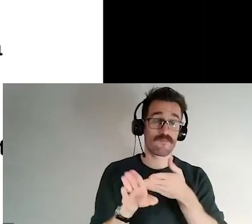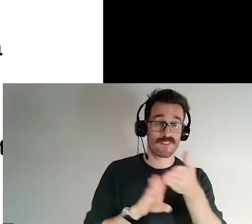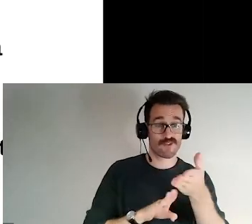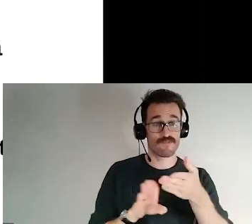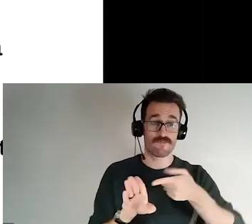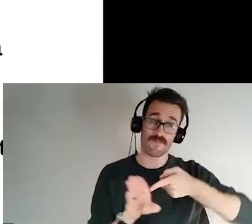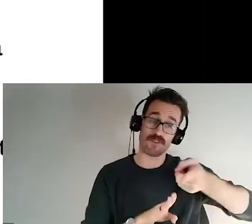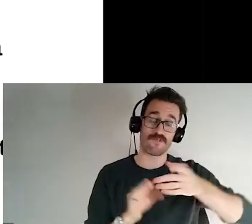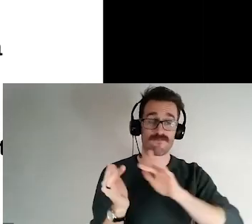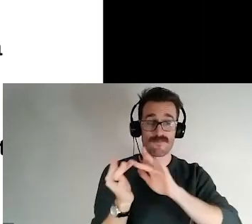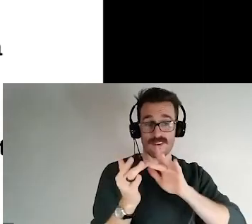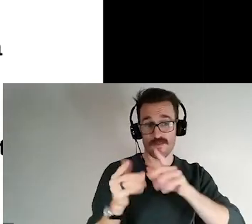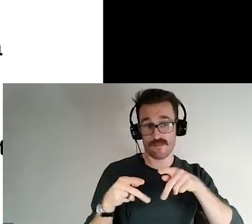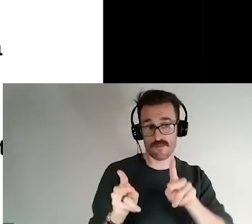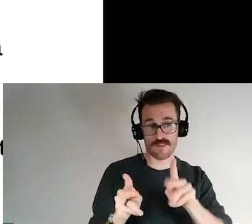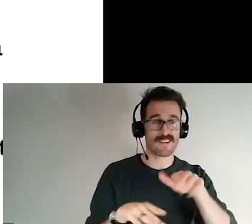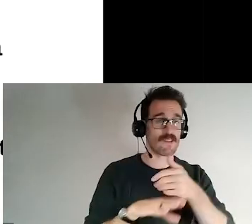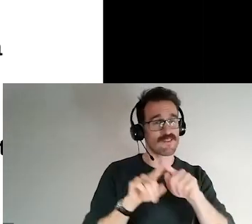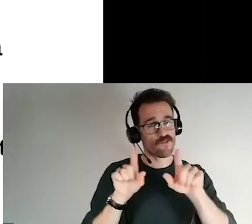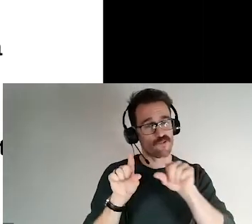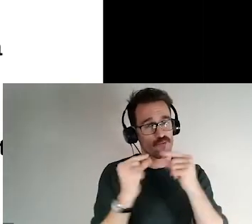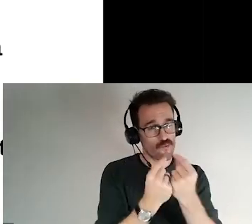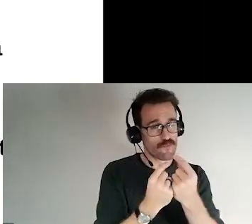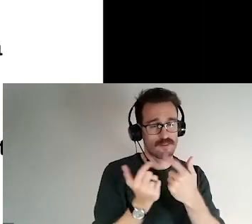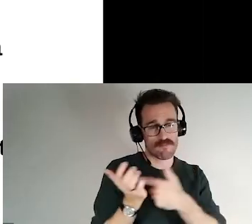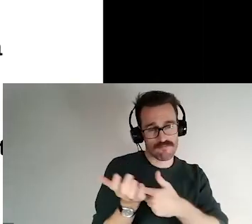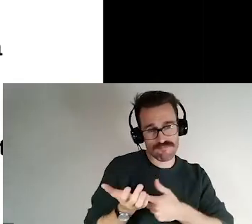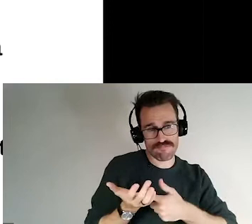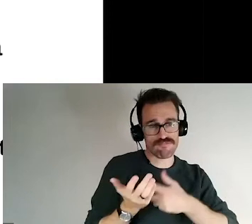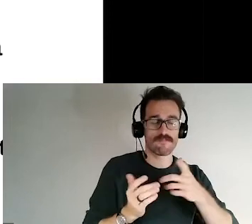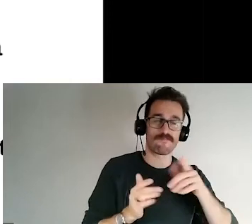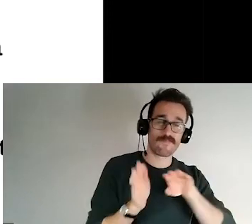groups that we've gathered together so that we can develop some leading accommodation practices.